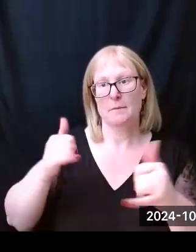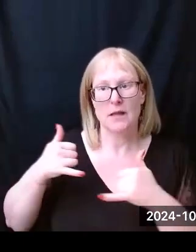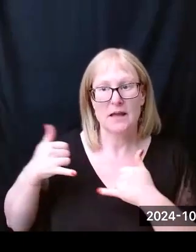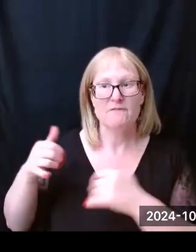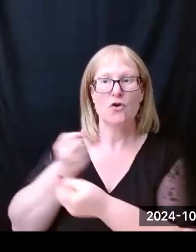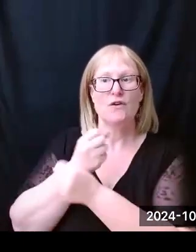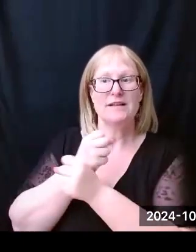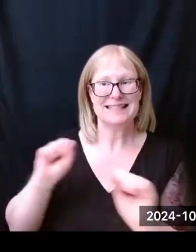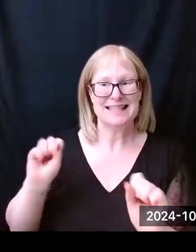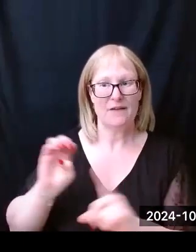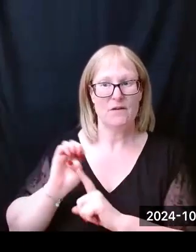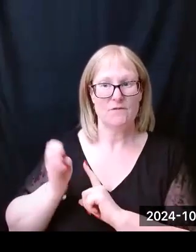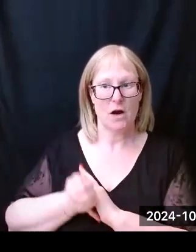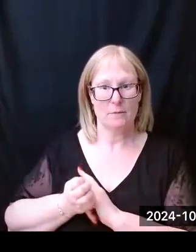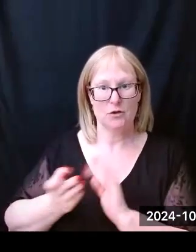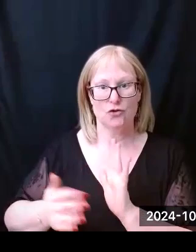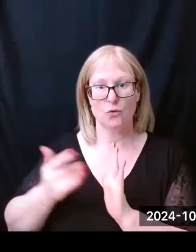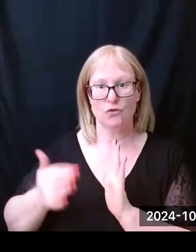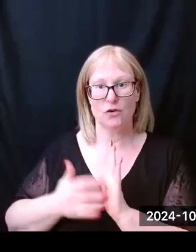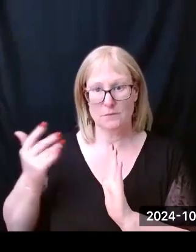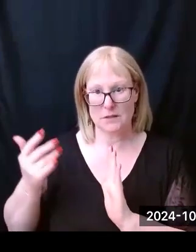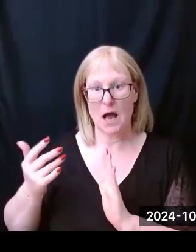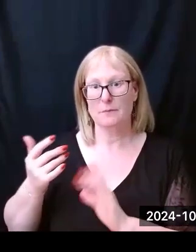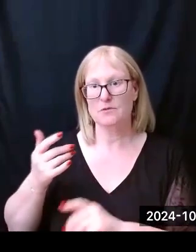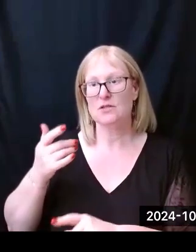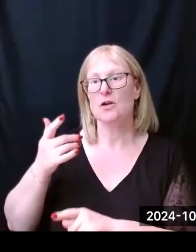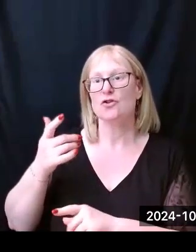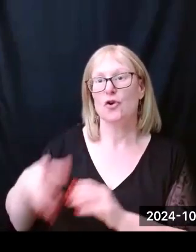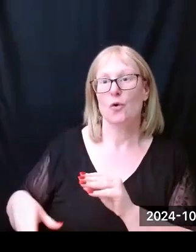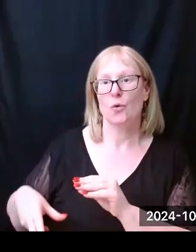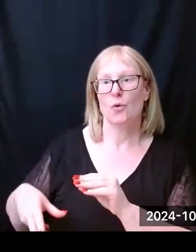So sometimes a great way to help build your child's diet is by playing with food and